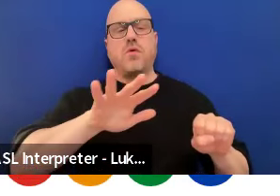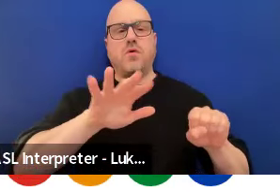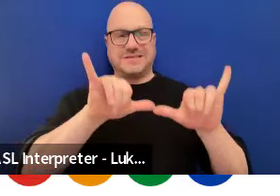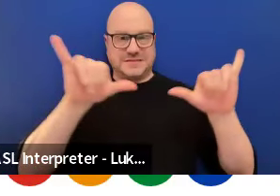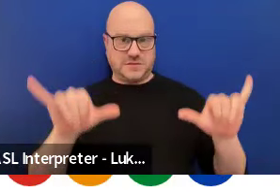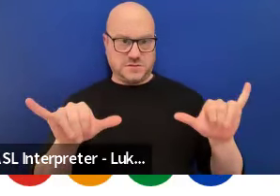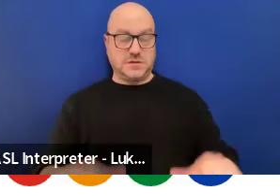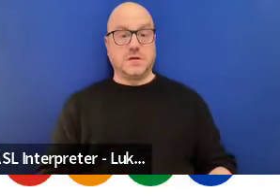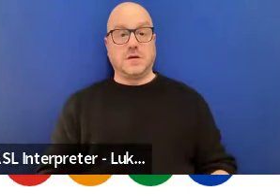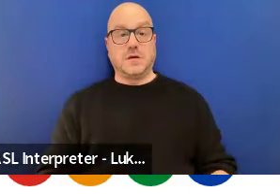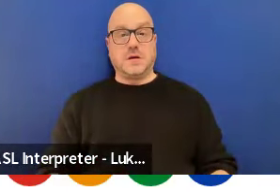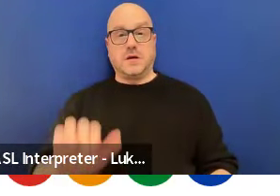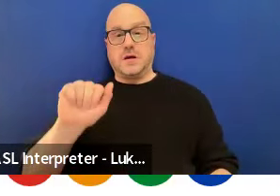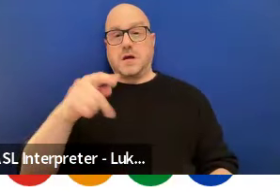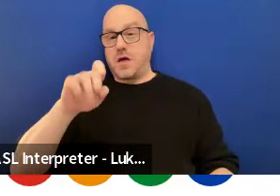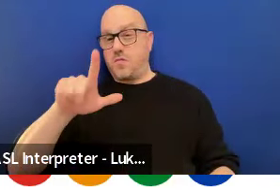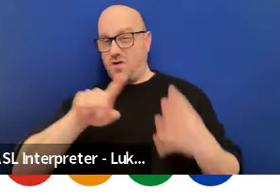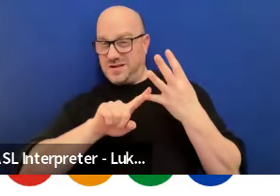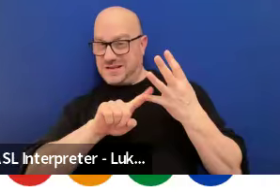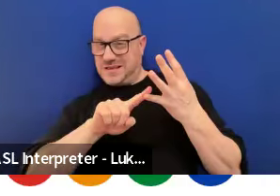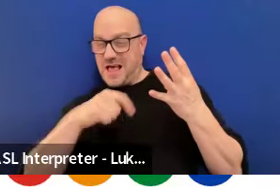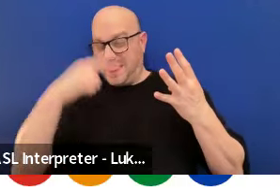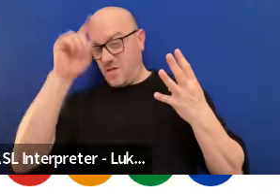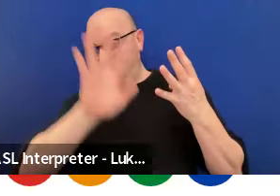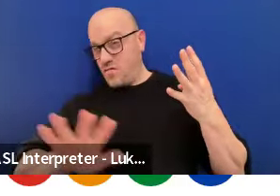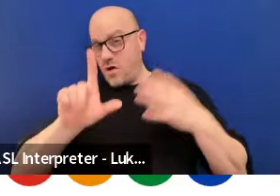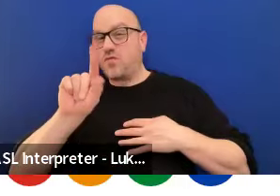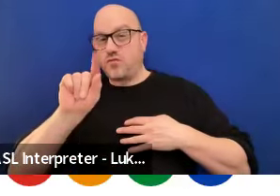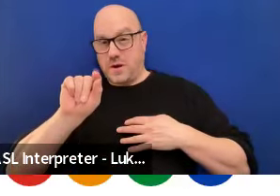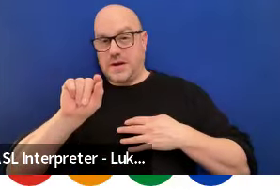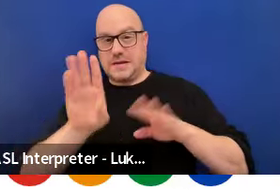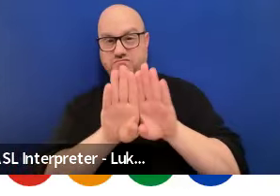BY THE END OF -- I'M SORRY. 13 STATIONS ACROSS THE SYSTEM. BY THE END OF APRIL, THAT NUMBER